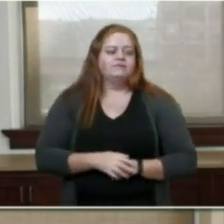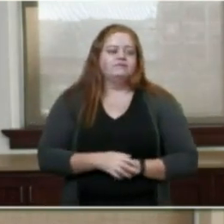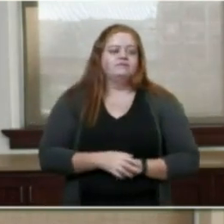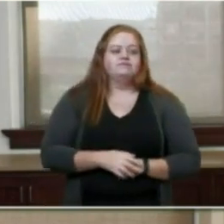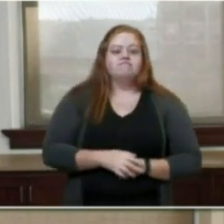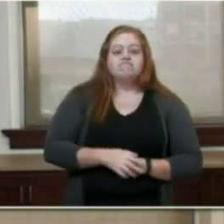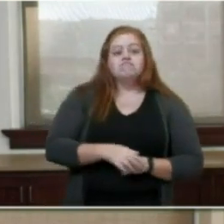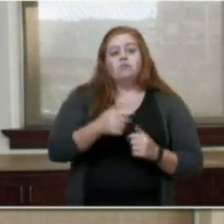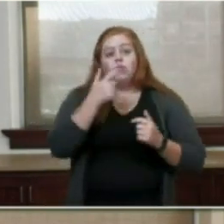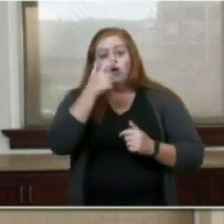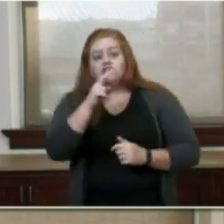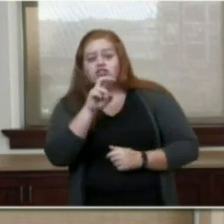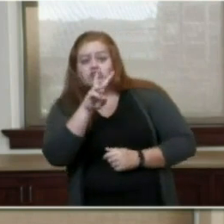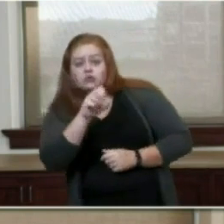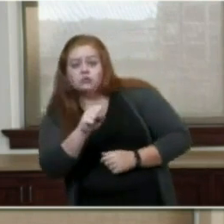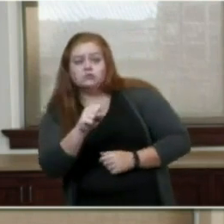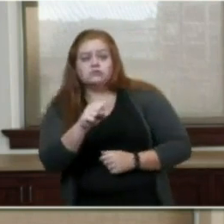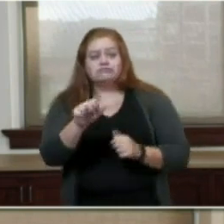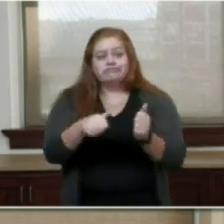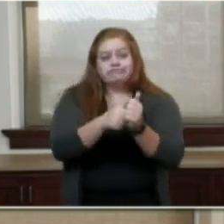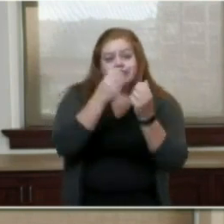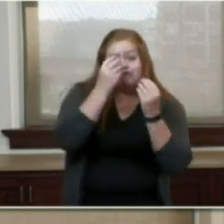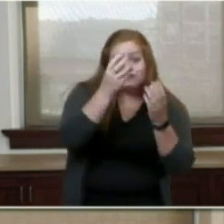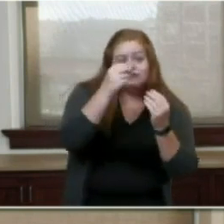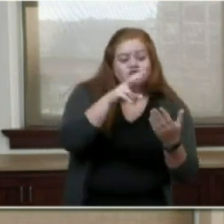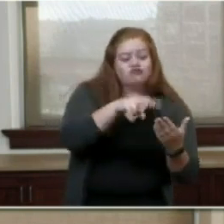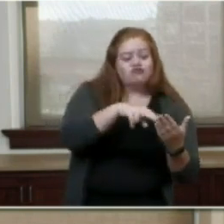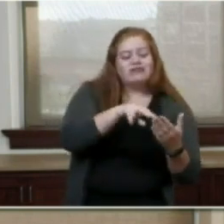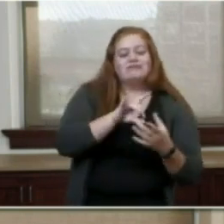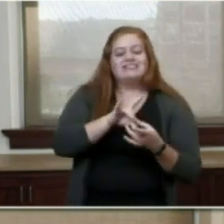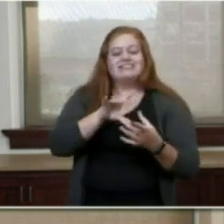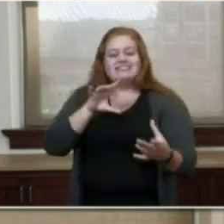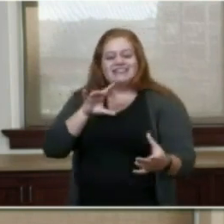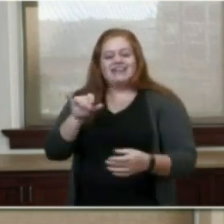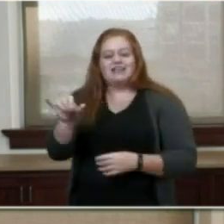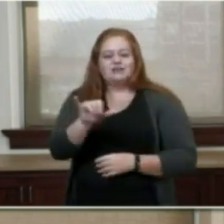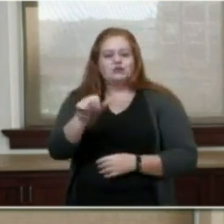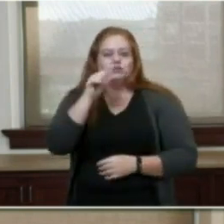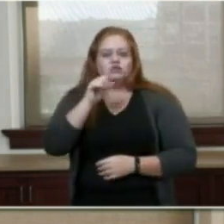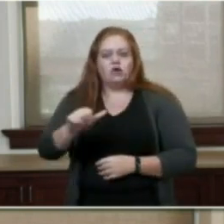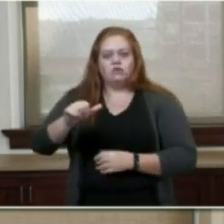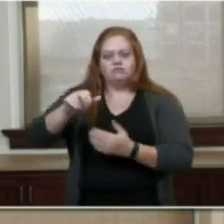news about the pandemic and disconnect once in a while, take deep breaths,